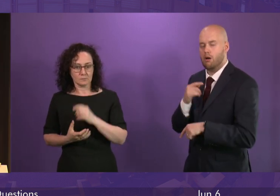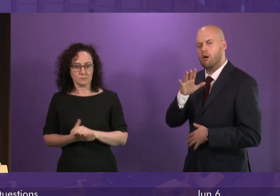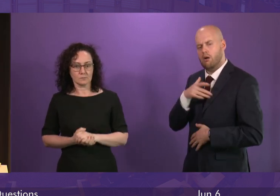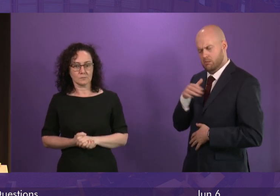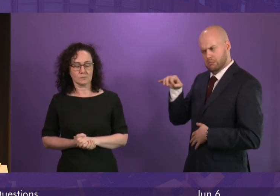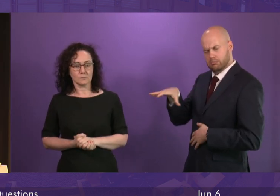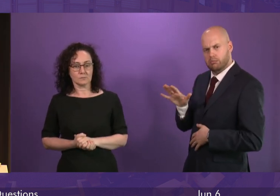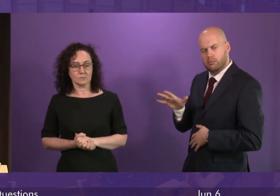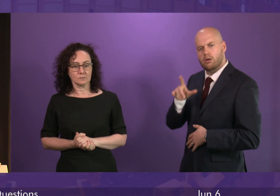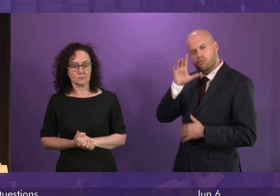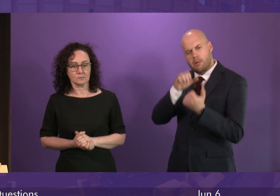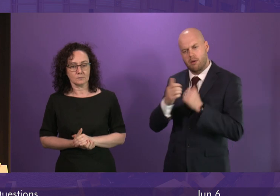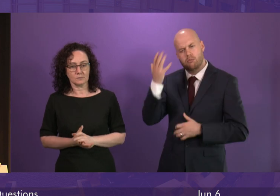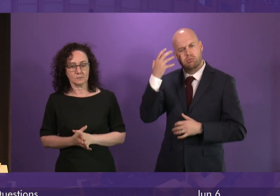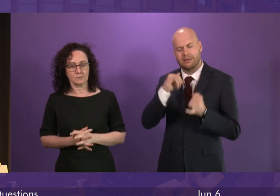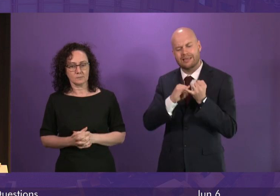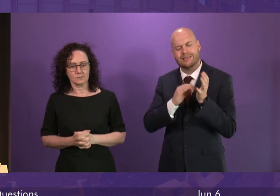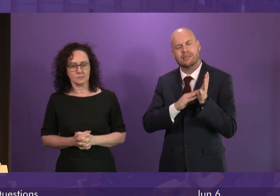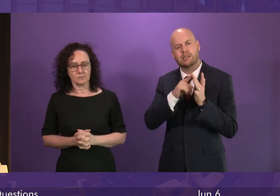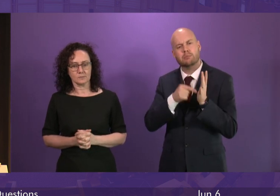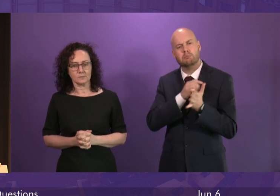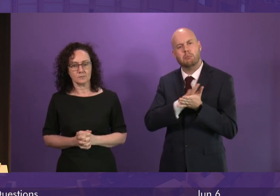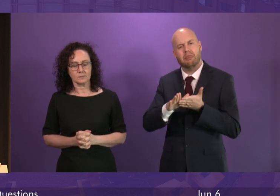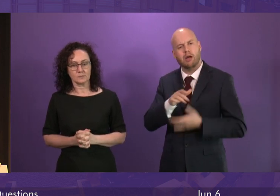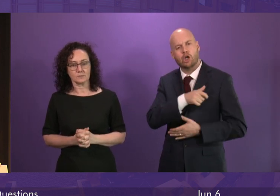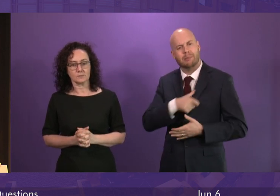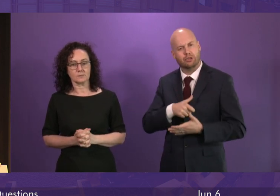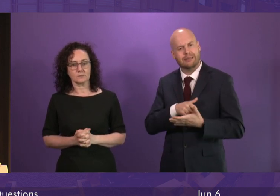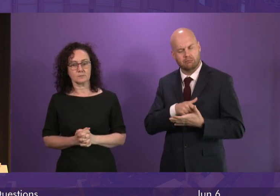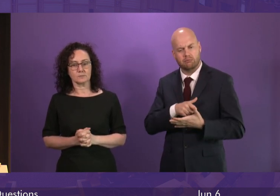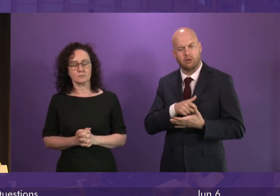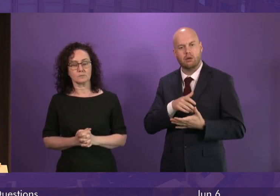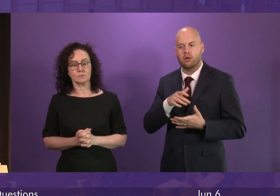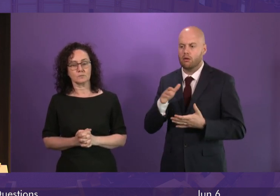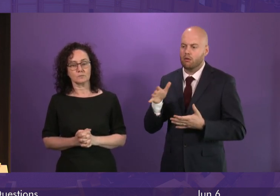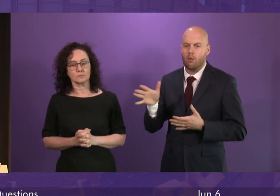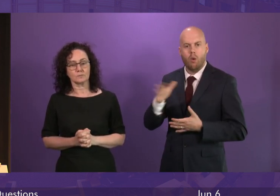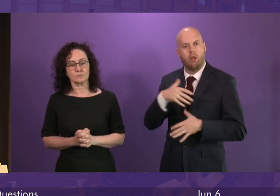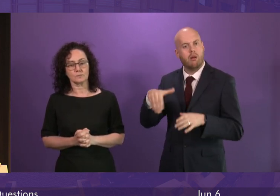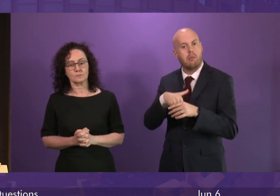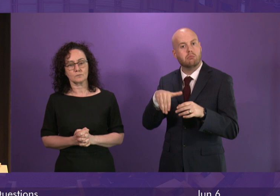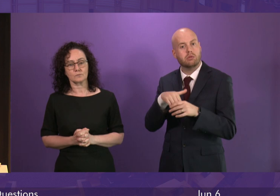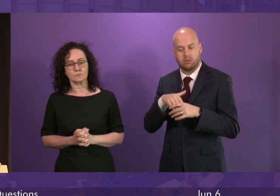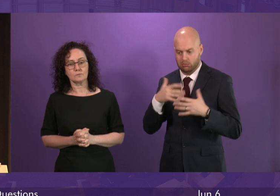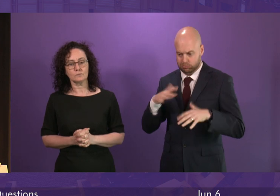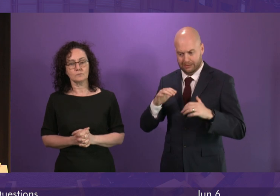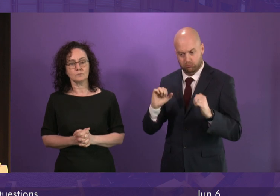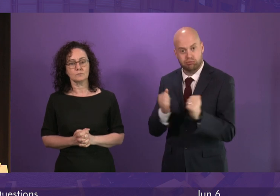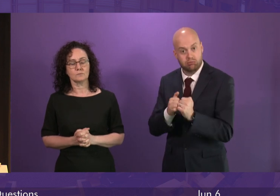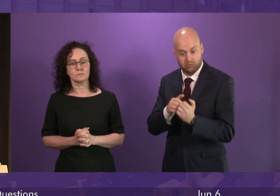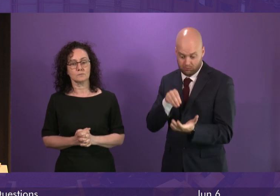to the Smith commission, all parties to which, as the Smith agreement notes, recommended